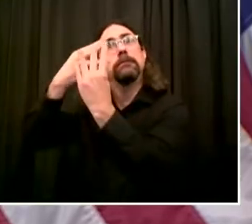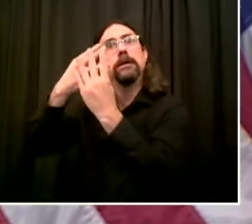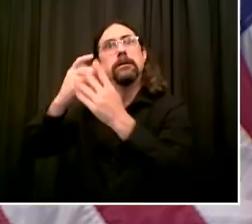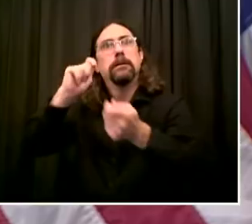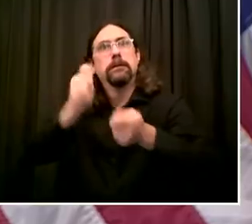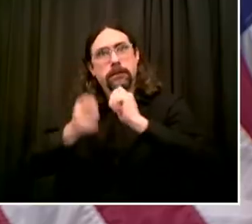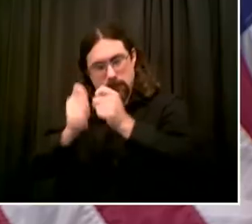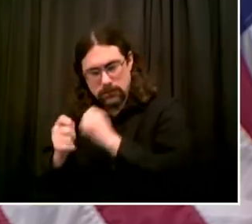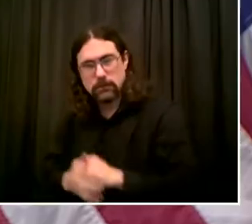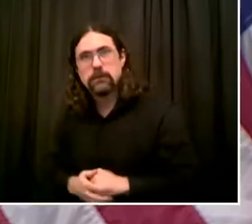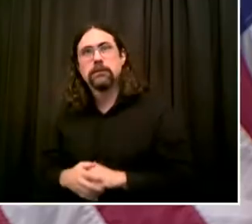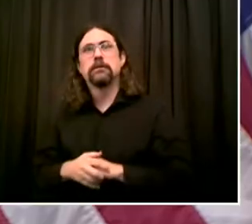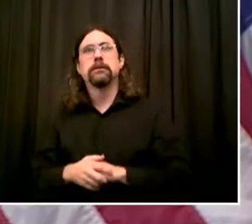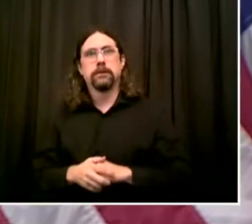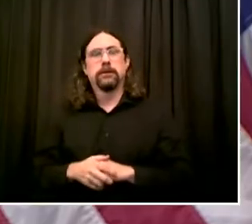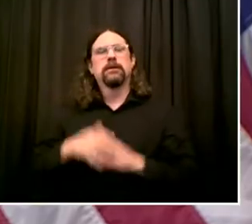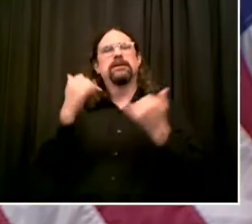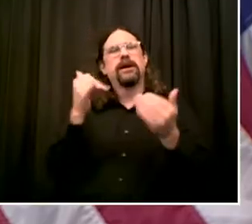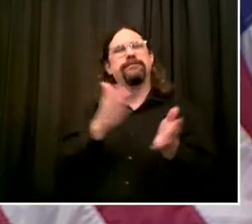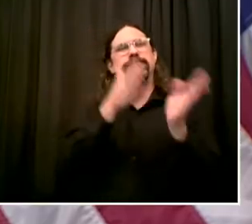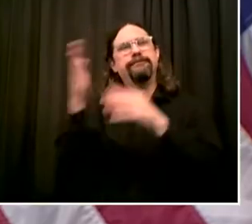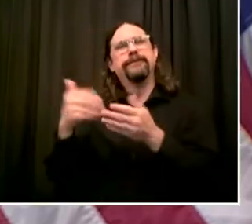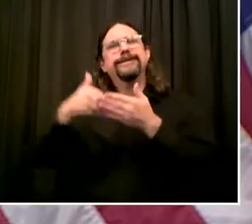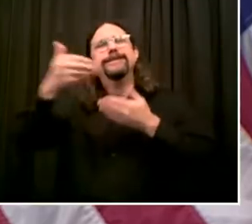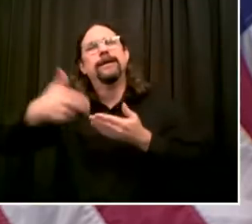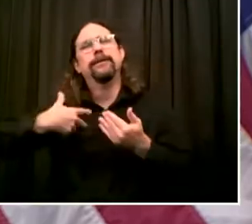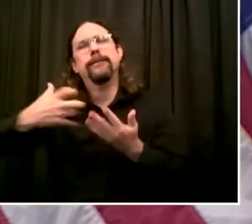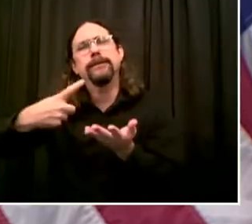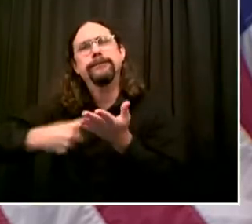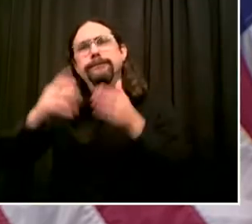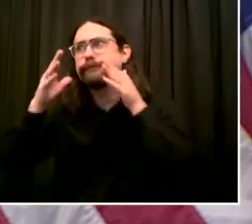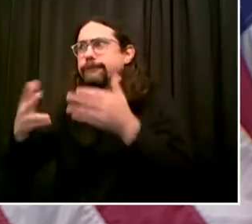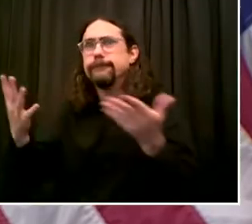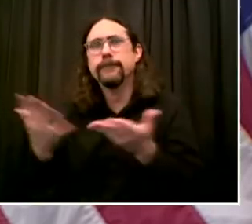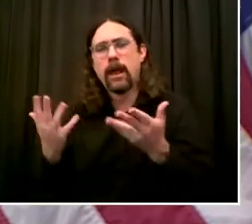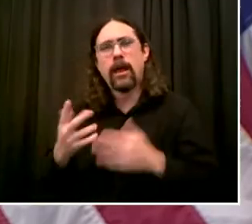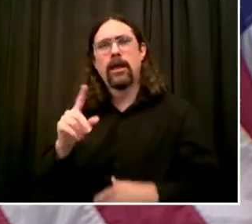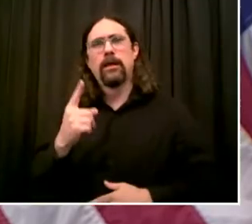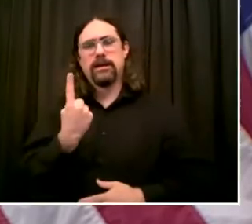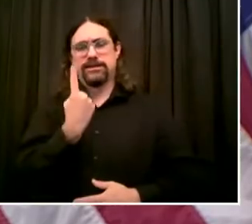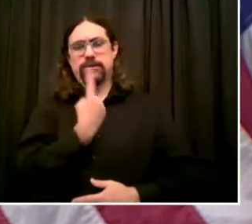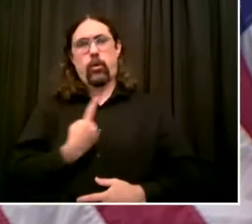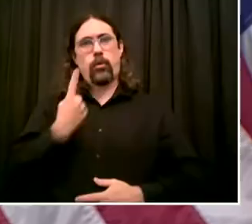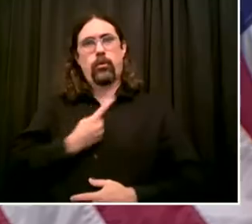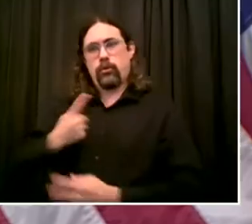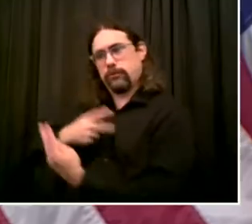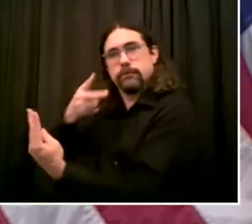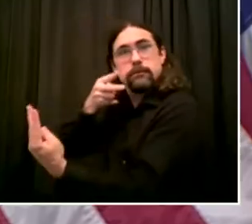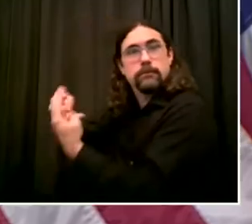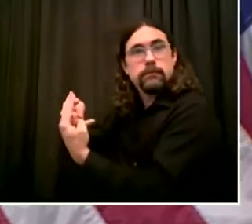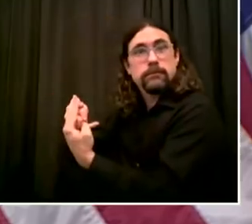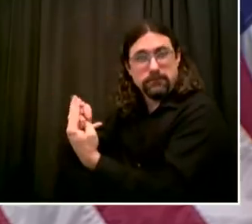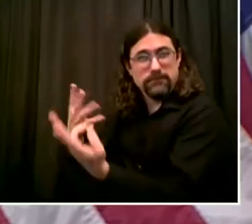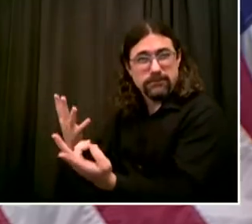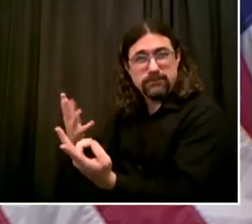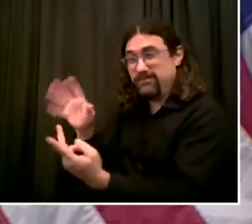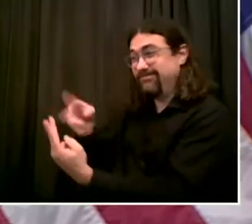PEOPLE AND NEYW ORK CITY LED THE WAY IN THE NATION IN DDARESSING ;&.MTHE FACT THAT WE